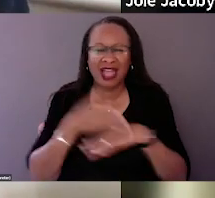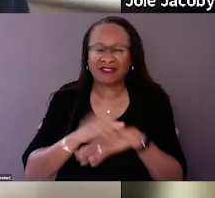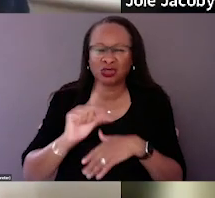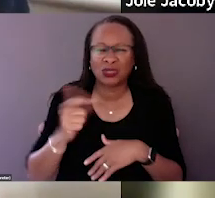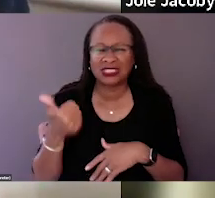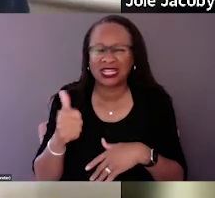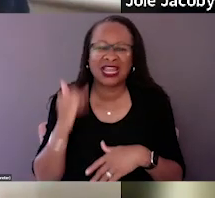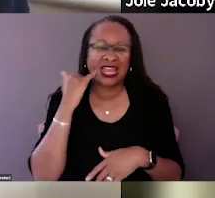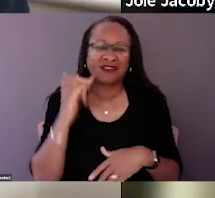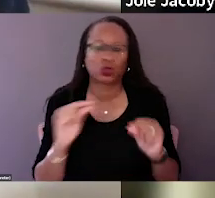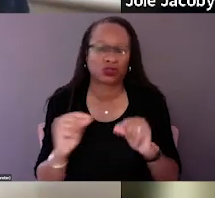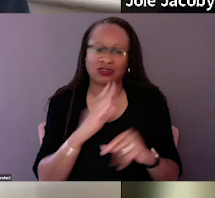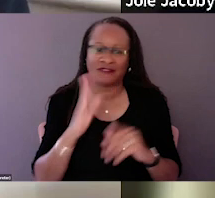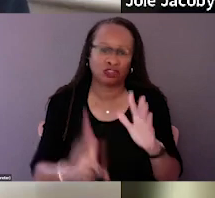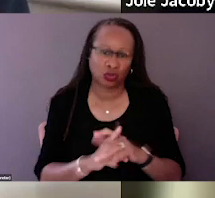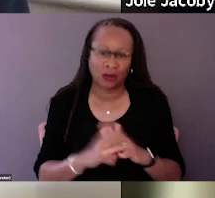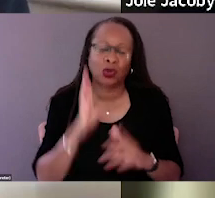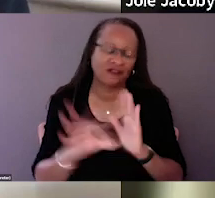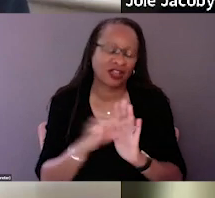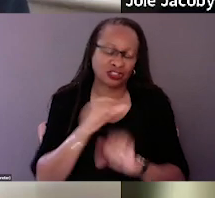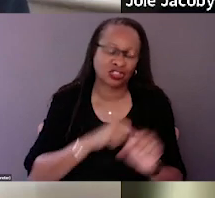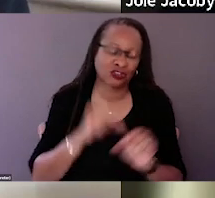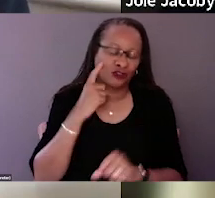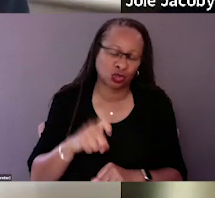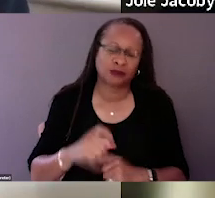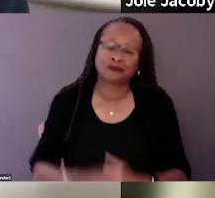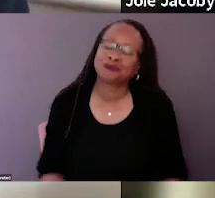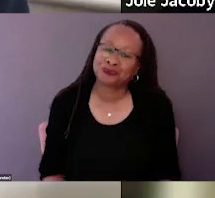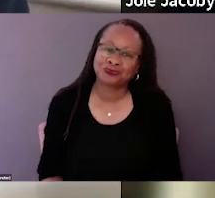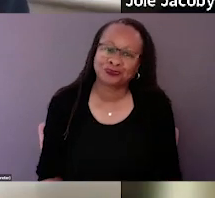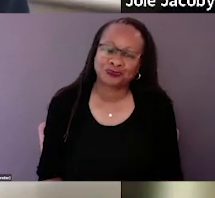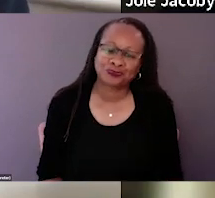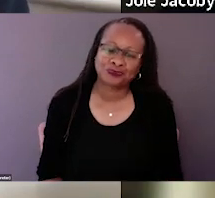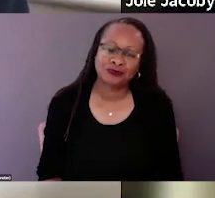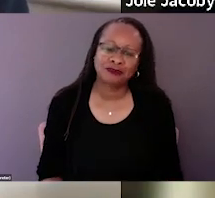we would've found each other, for sure. Yeah, anything to add to that, Prentice??